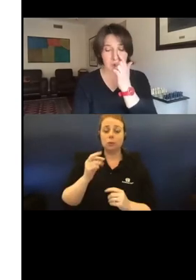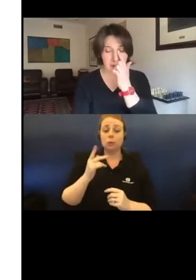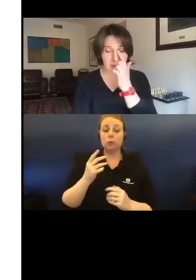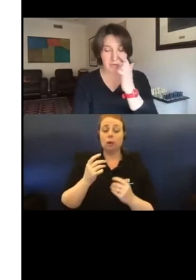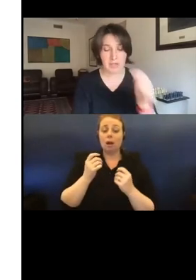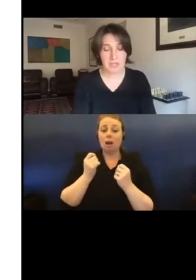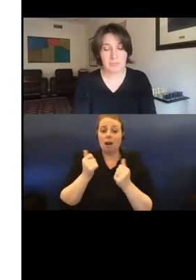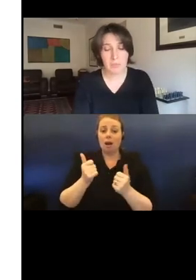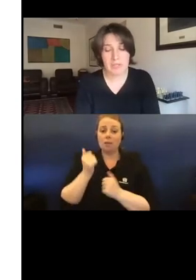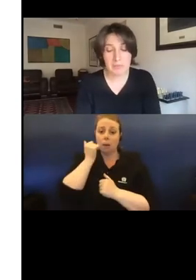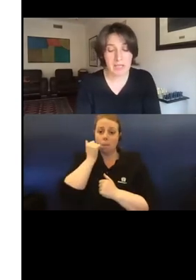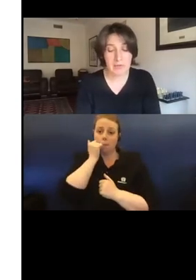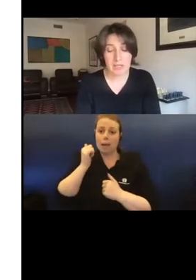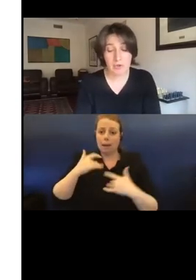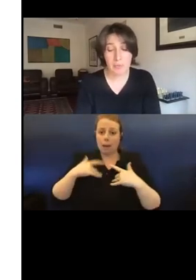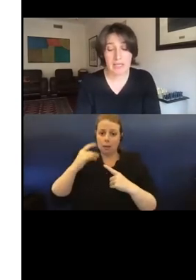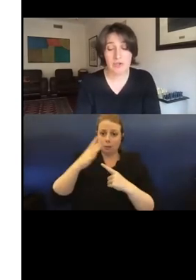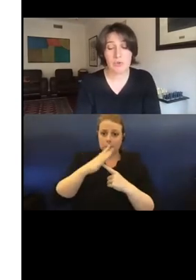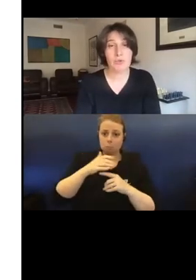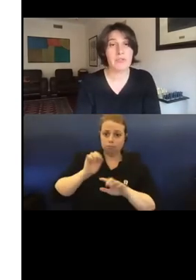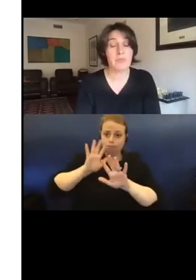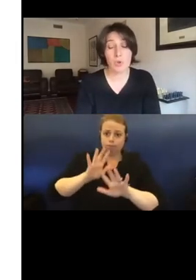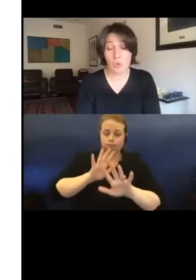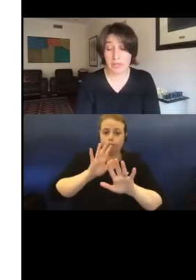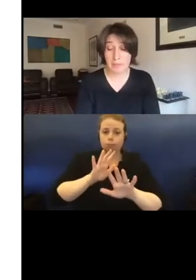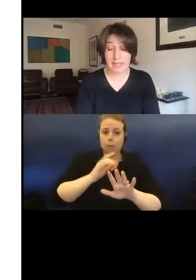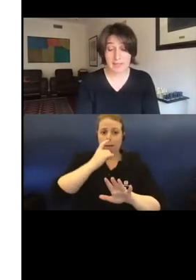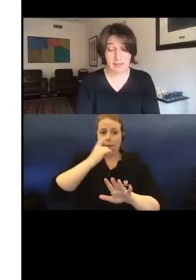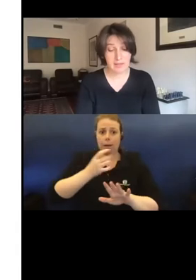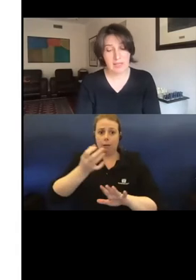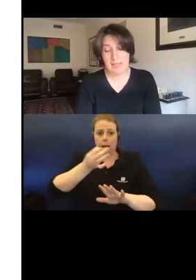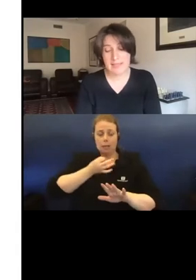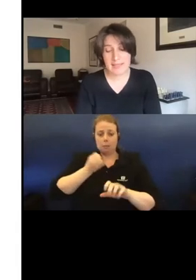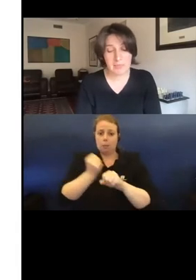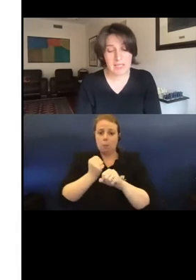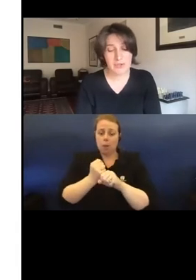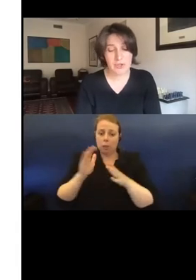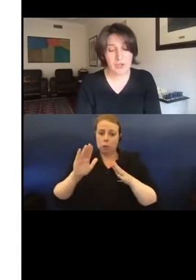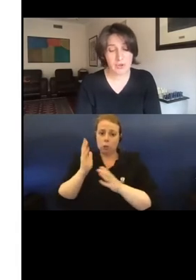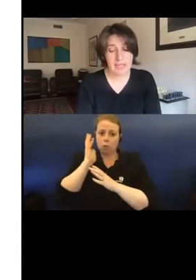i was commissioned by windham gallery to make this short film called embedded set in my studio it is